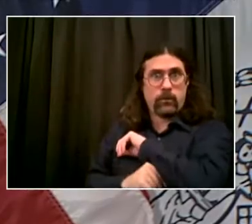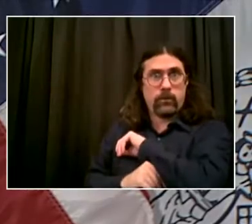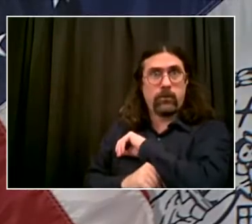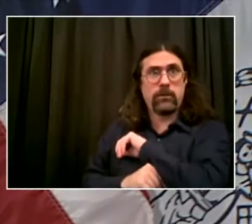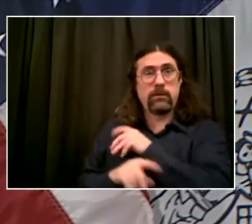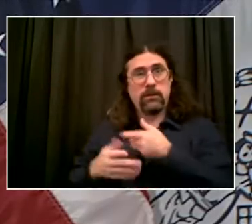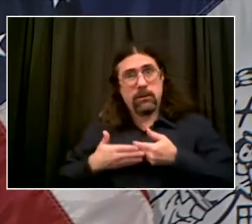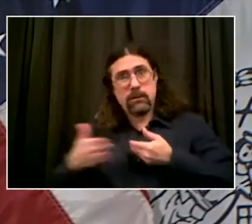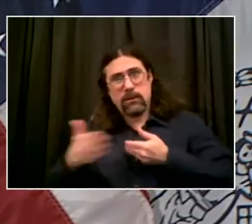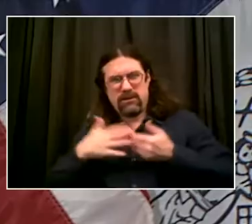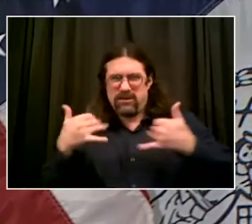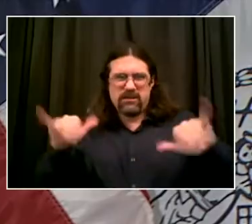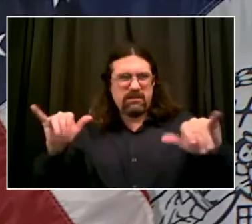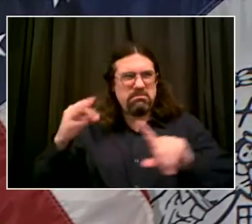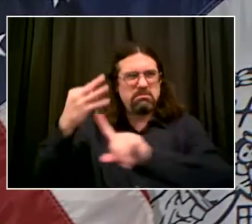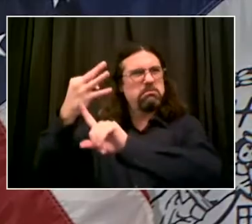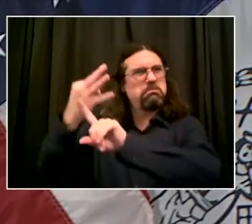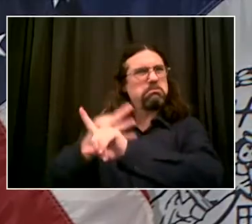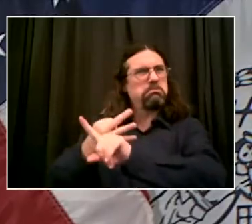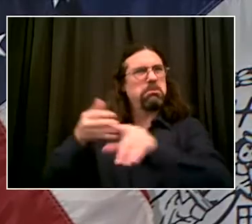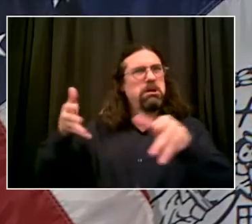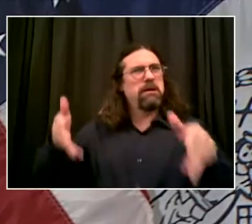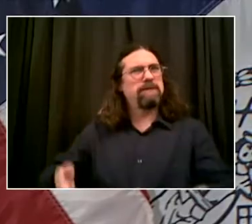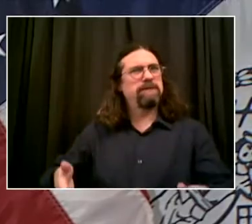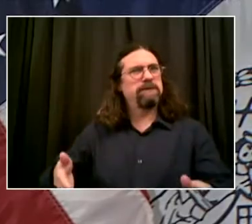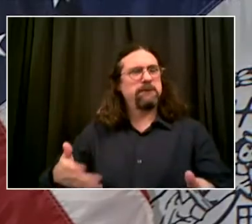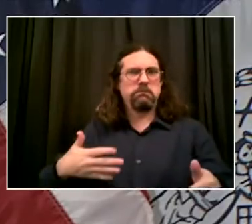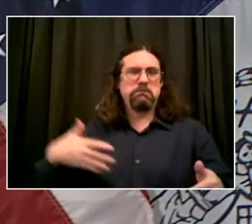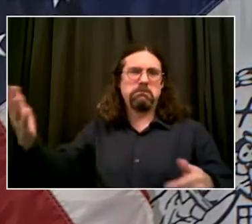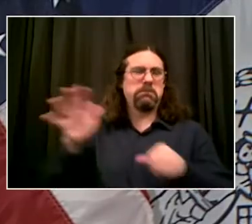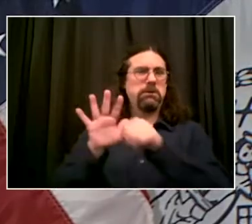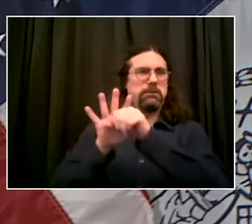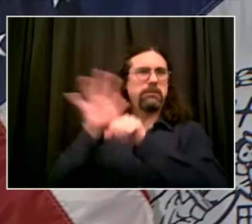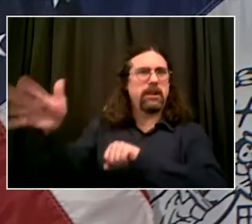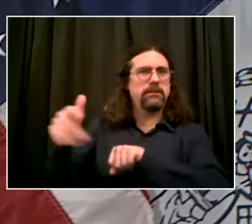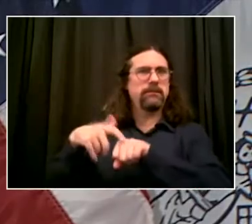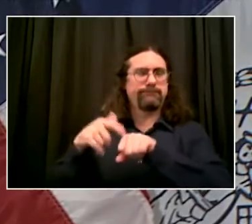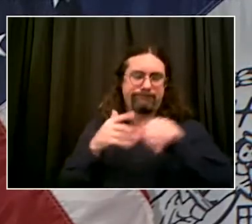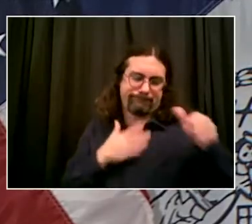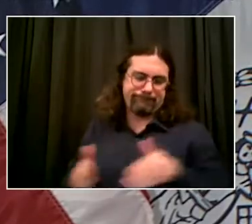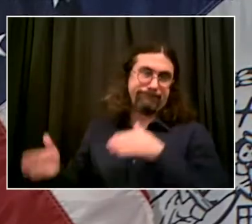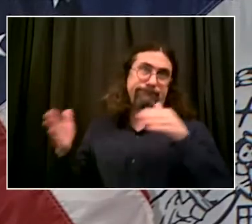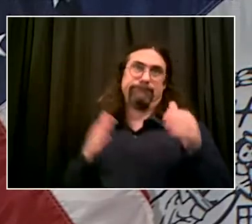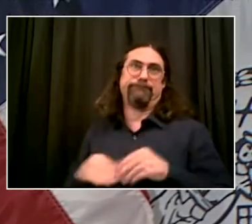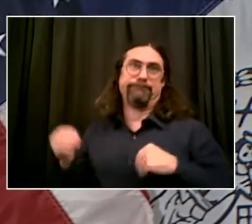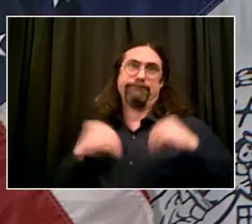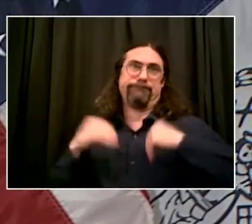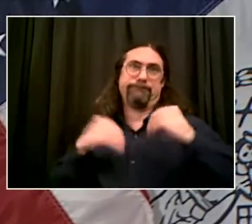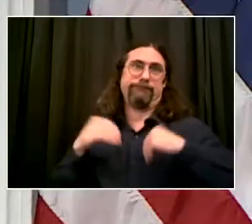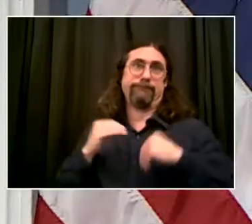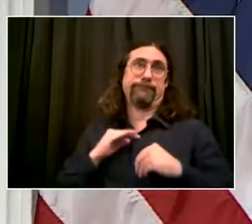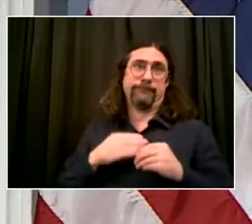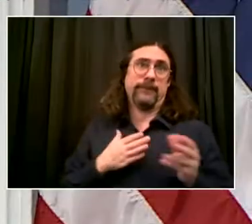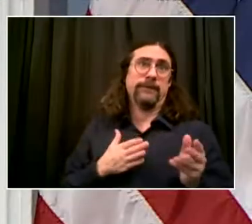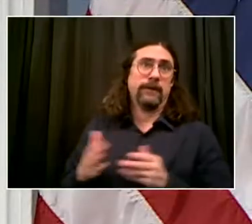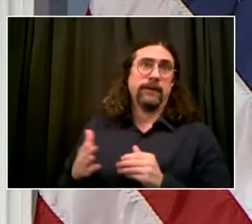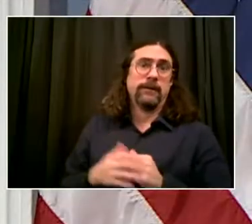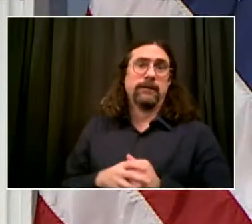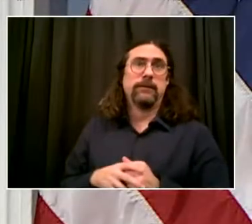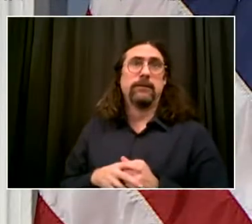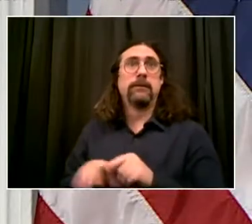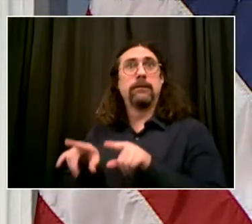SEPTEMBER 2021.